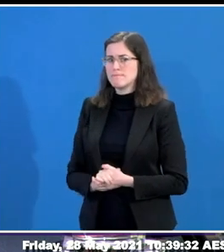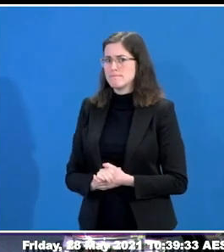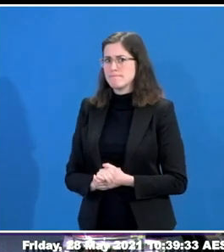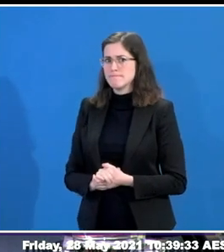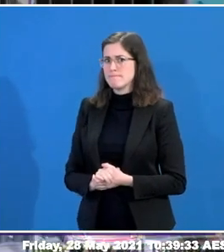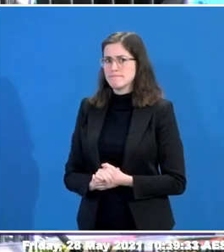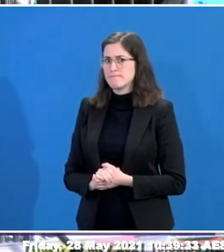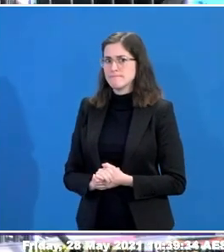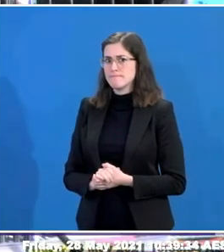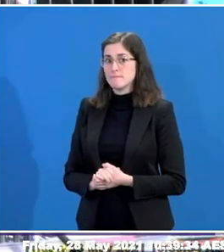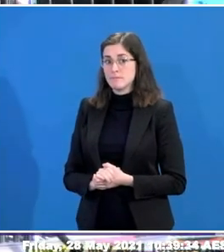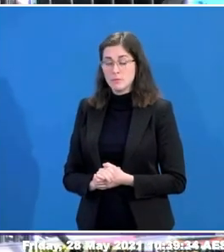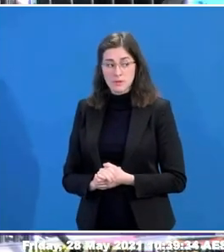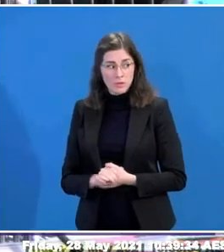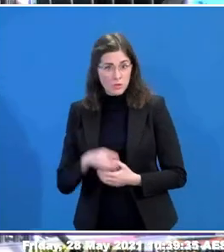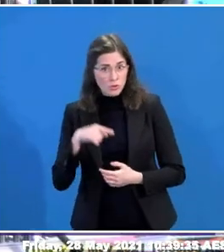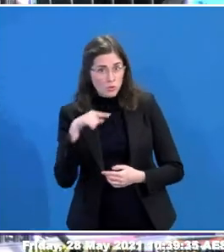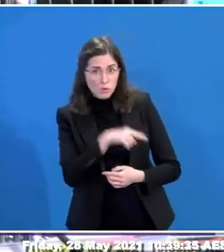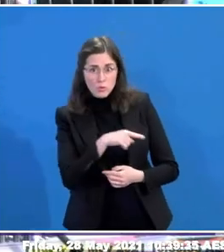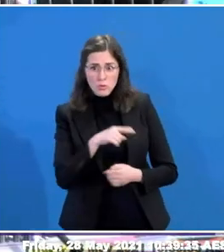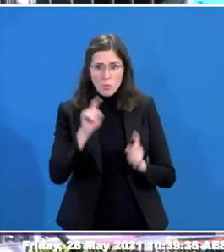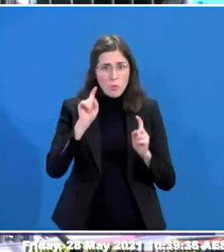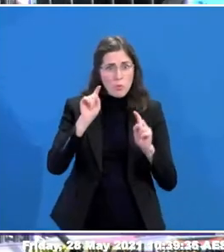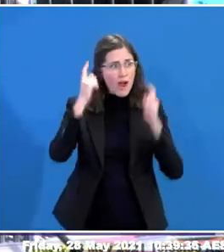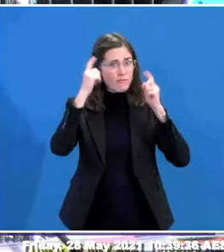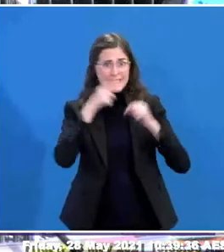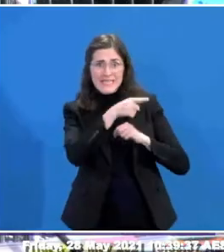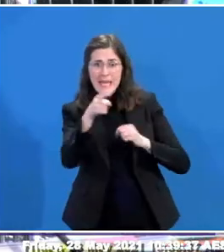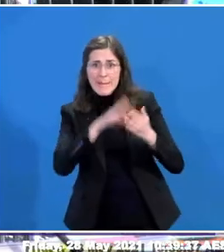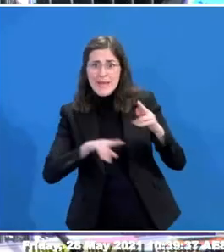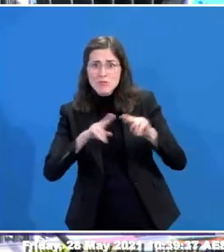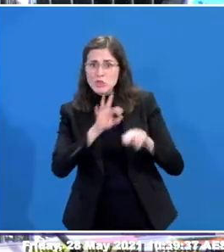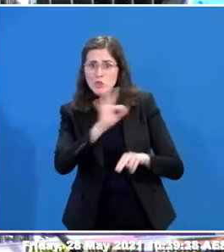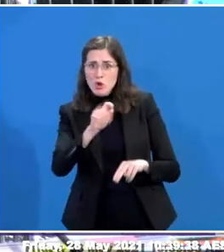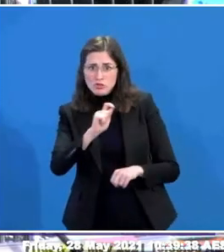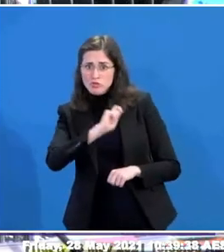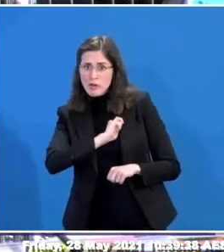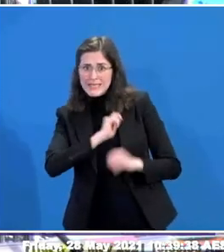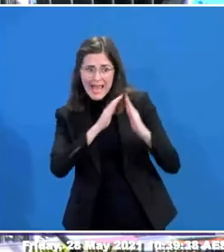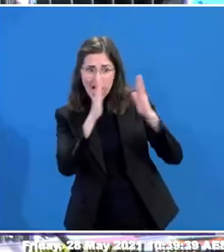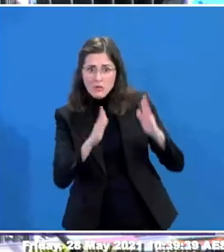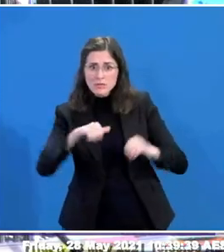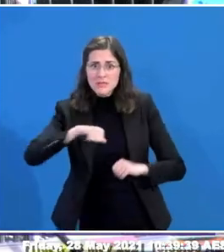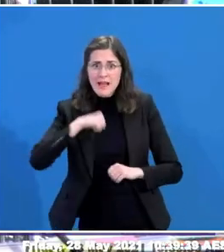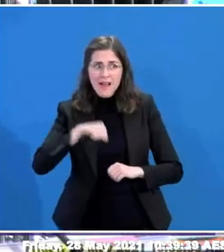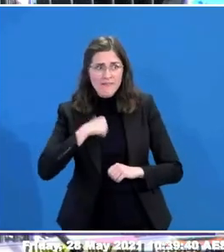Did it cause you concern that there was a lack of trust at that time where the parents were feeling the need to continually